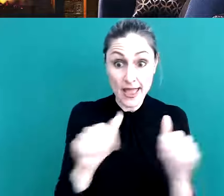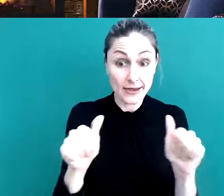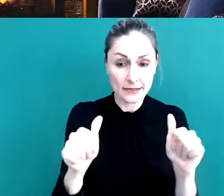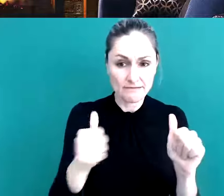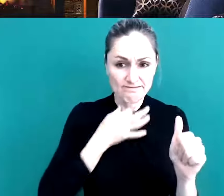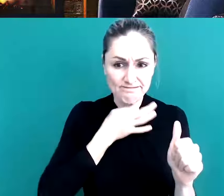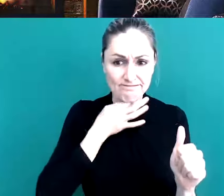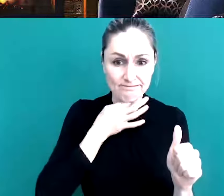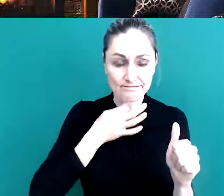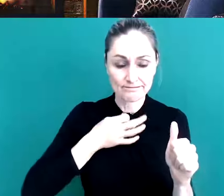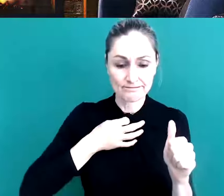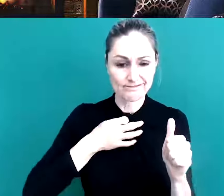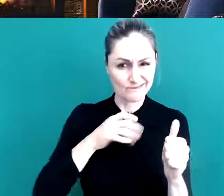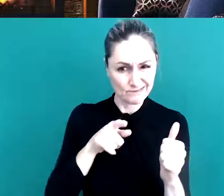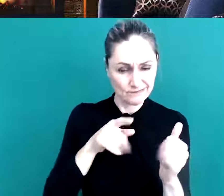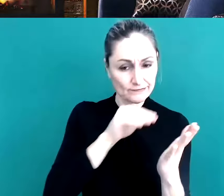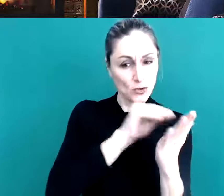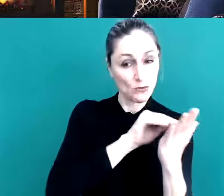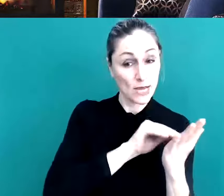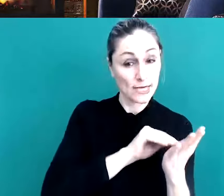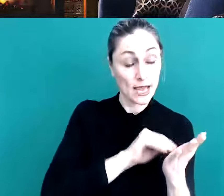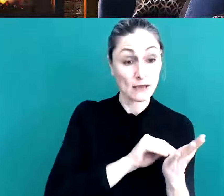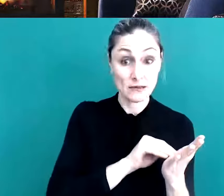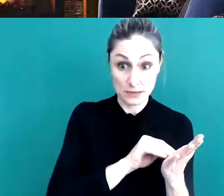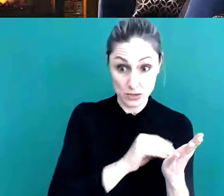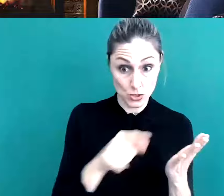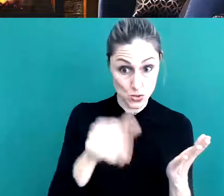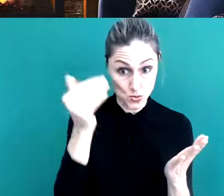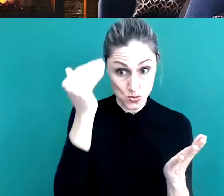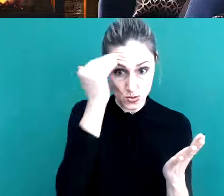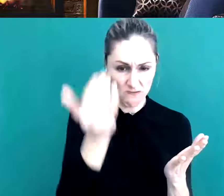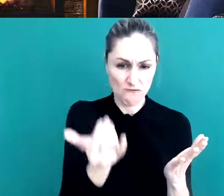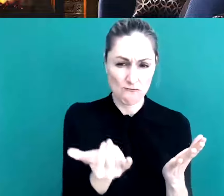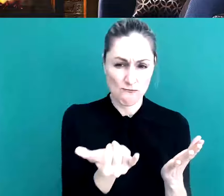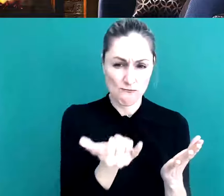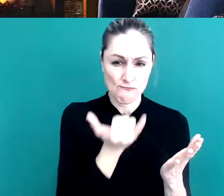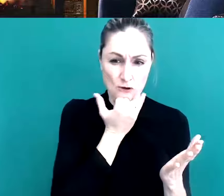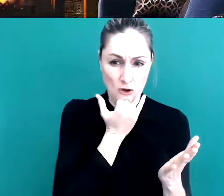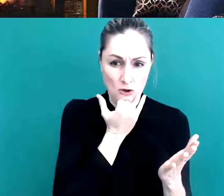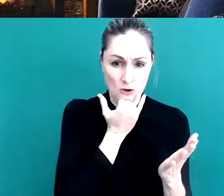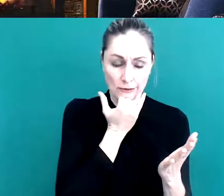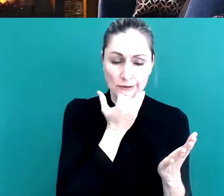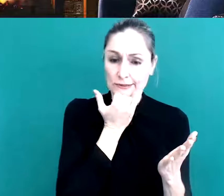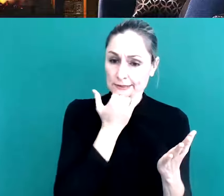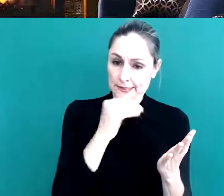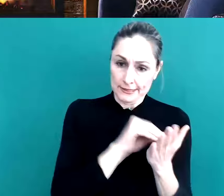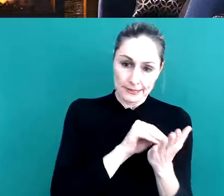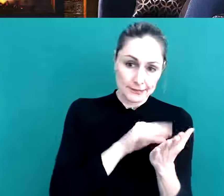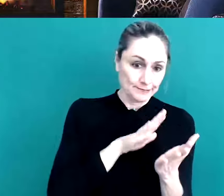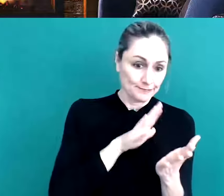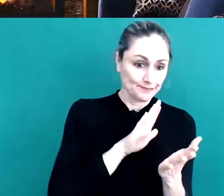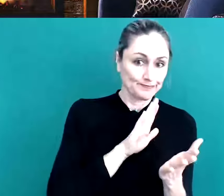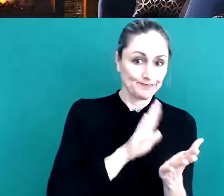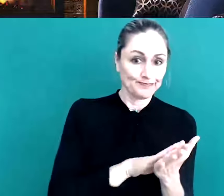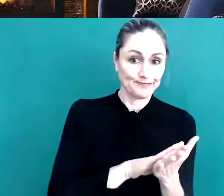on the report and most importantly write down anything that you know is incorrect and that you want to dispute.